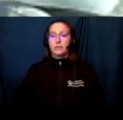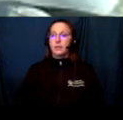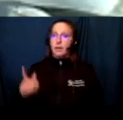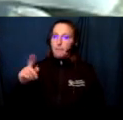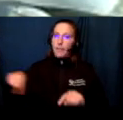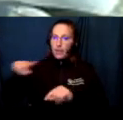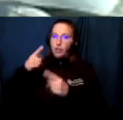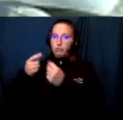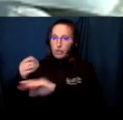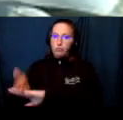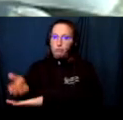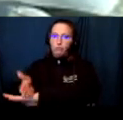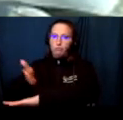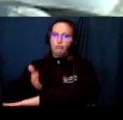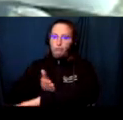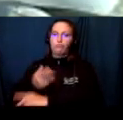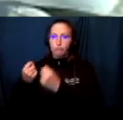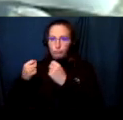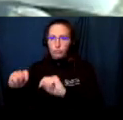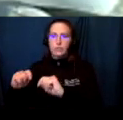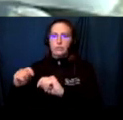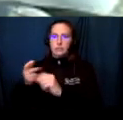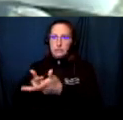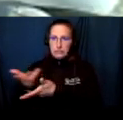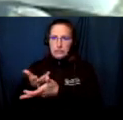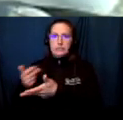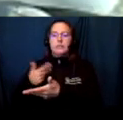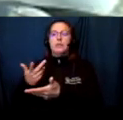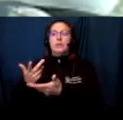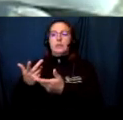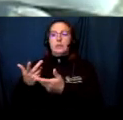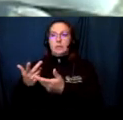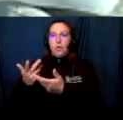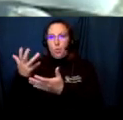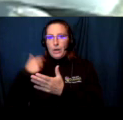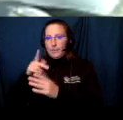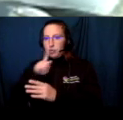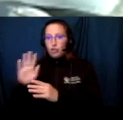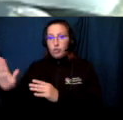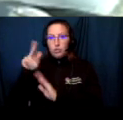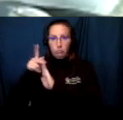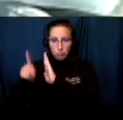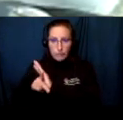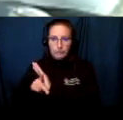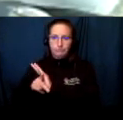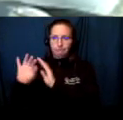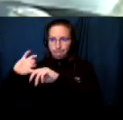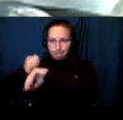on getting very clear about their protocols and procedures and are